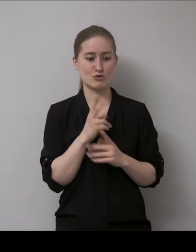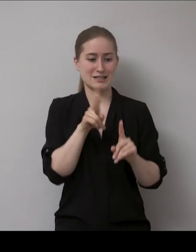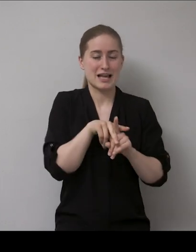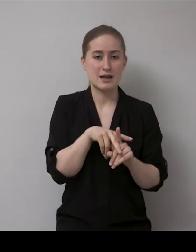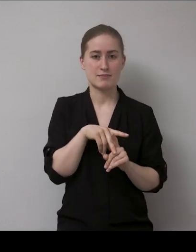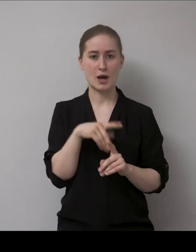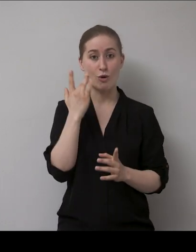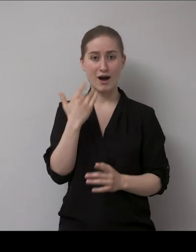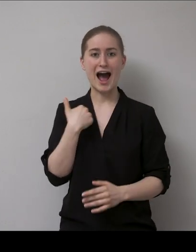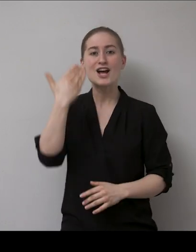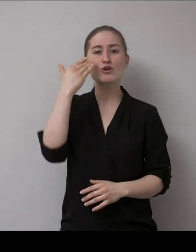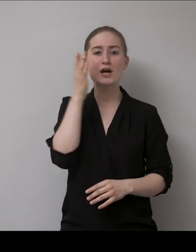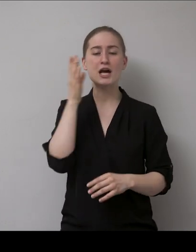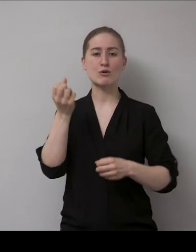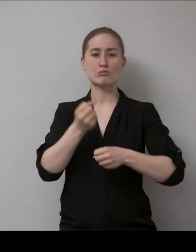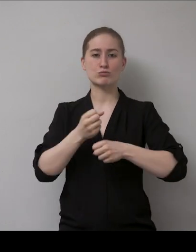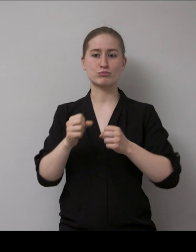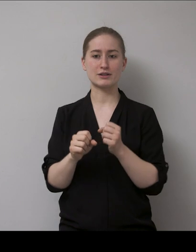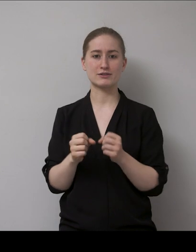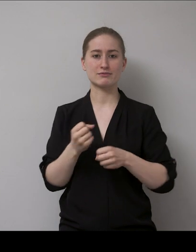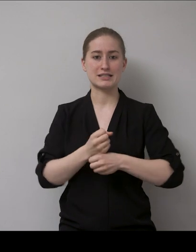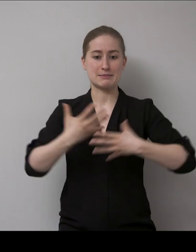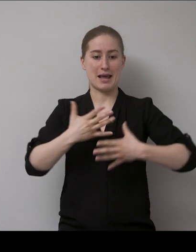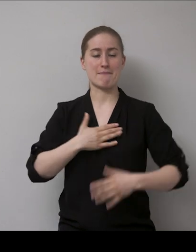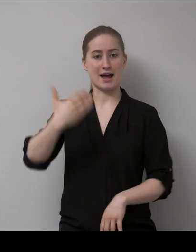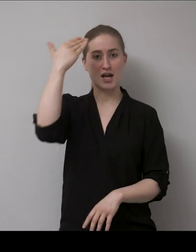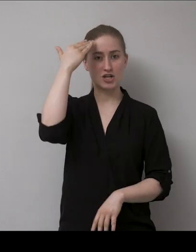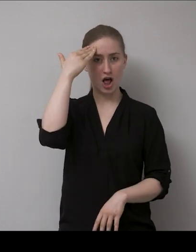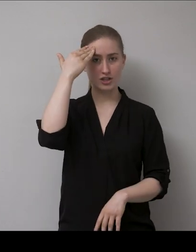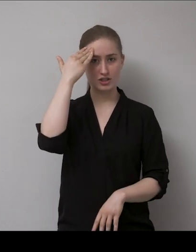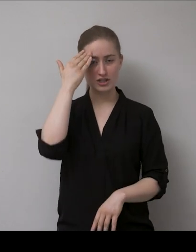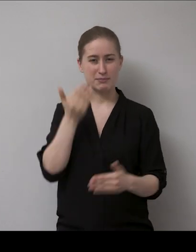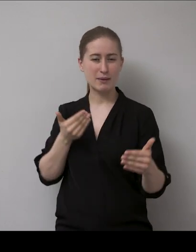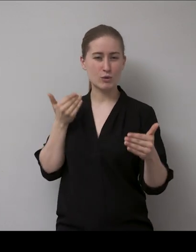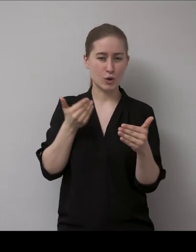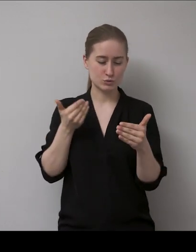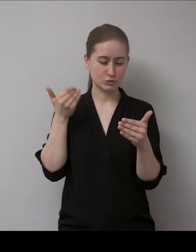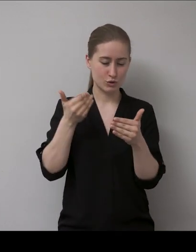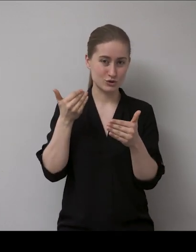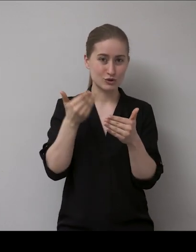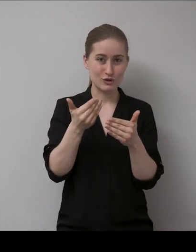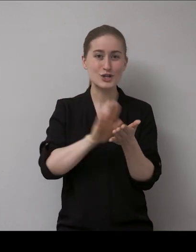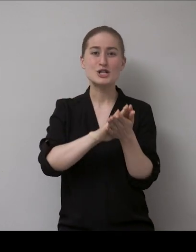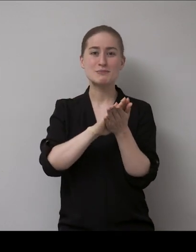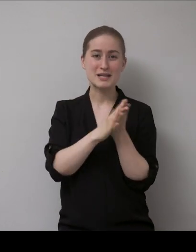because I knew it would expand my own body of knowledge and bring me one step closer to becoming an expert